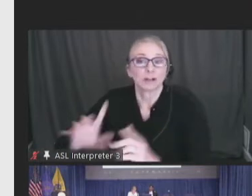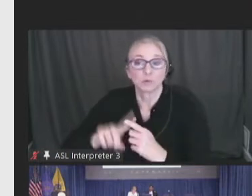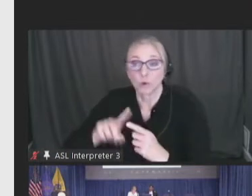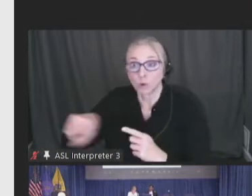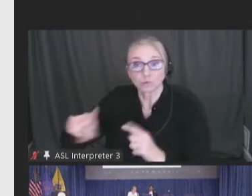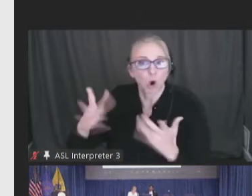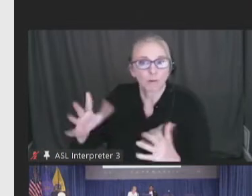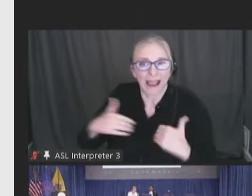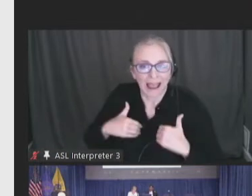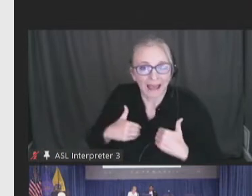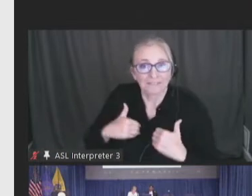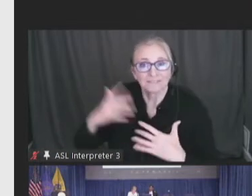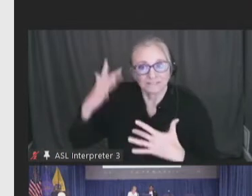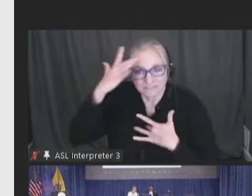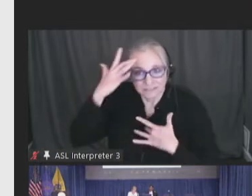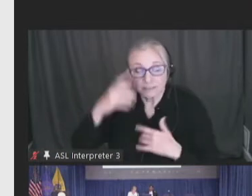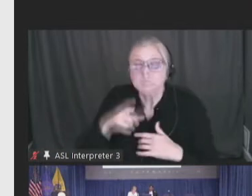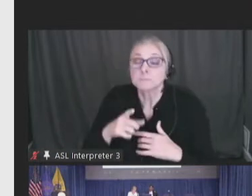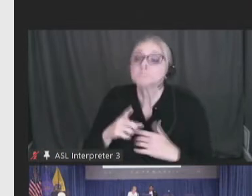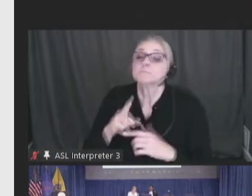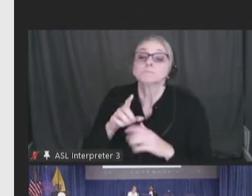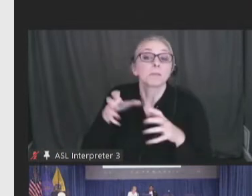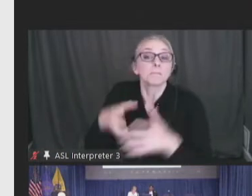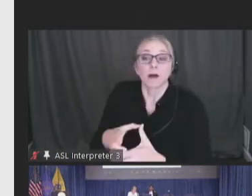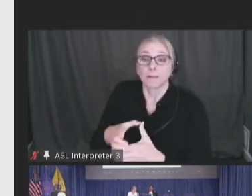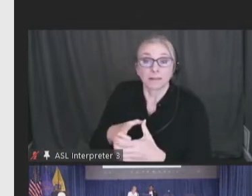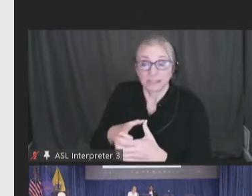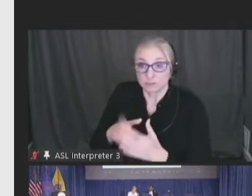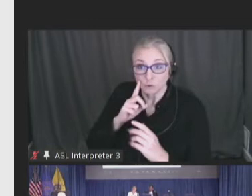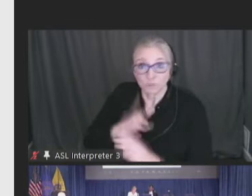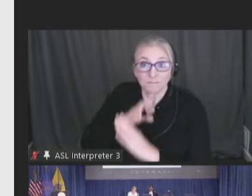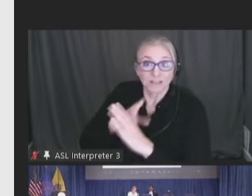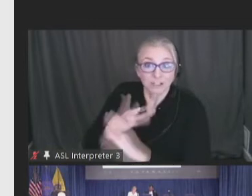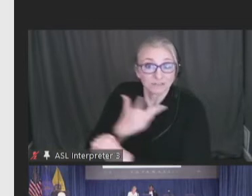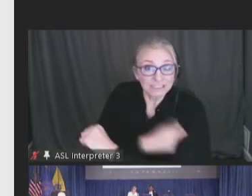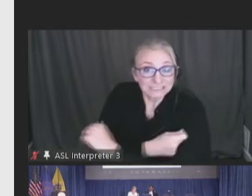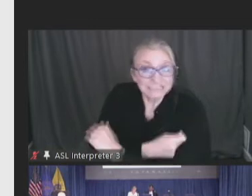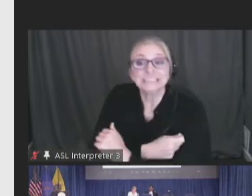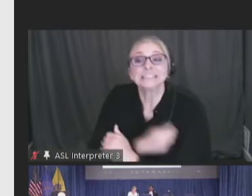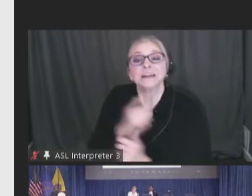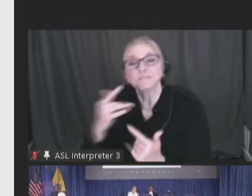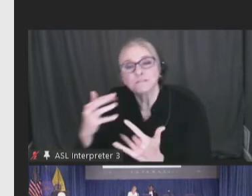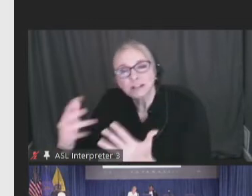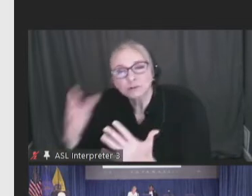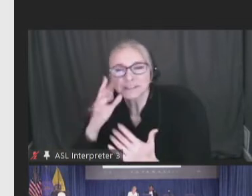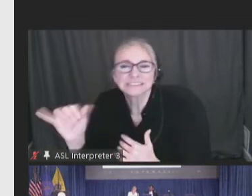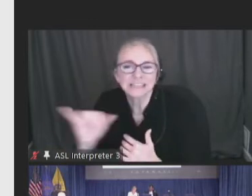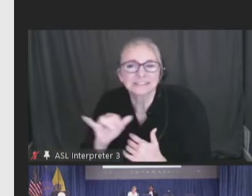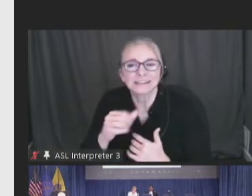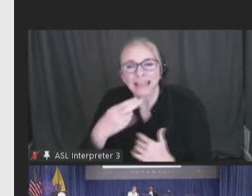thinking the target population for prevention vaccine eventually will be similar to HPV,